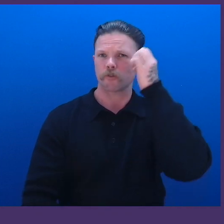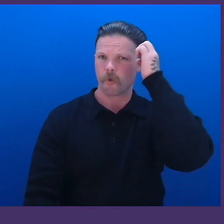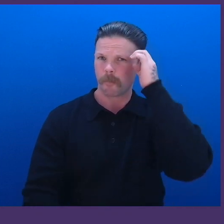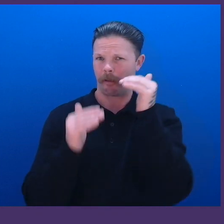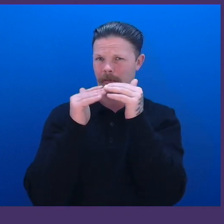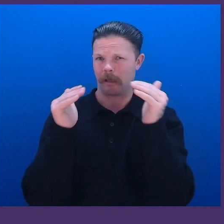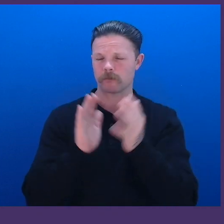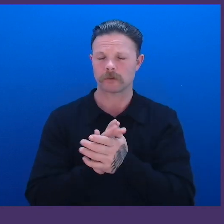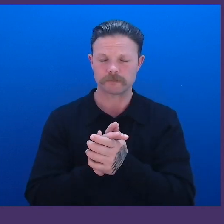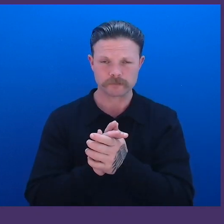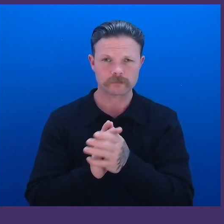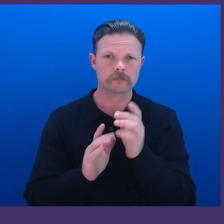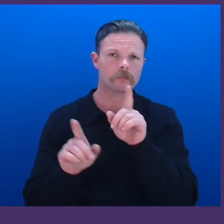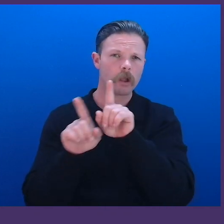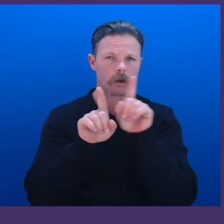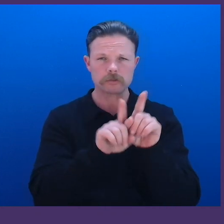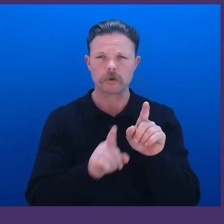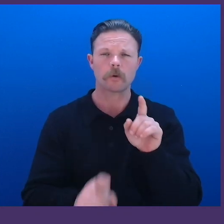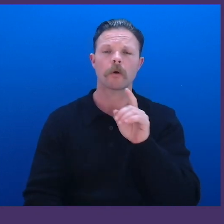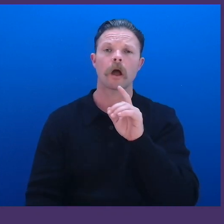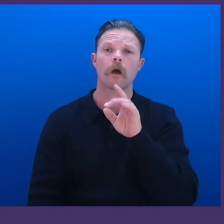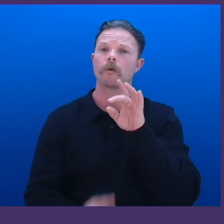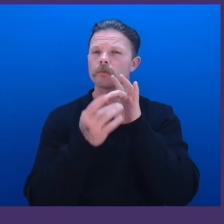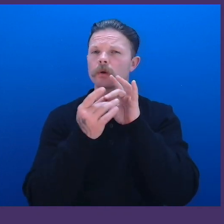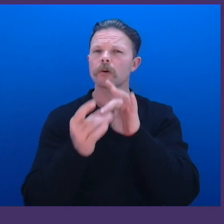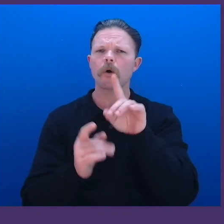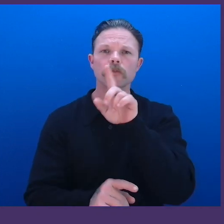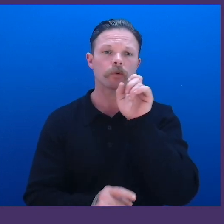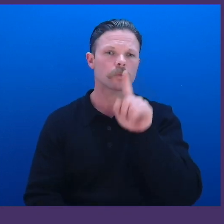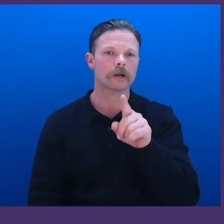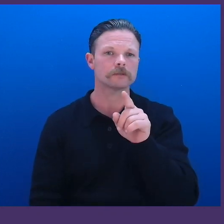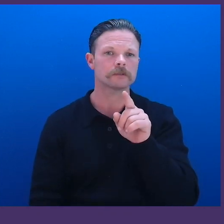Also, regarding the question of how we see recent elections,